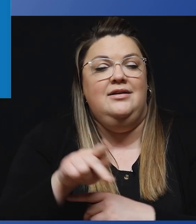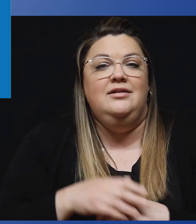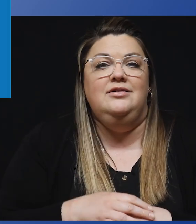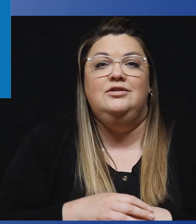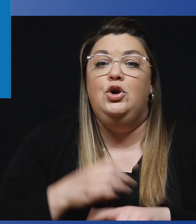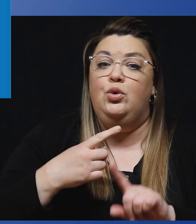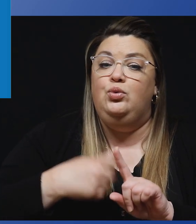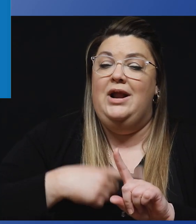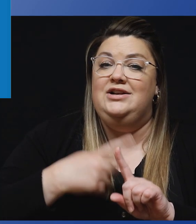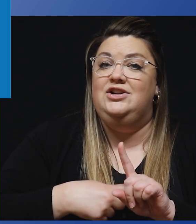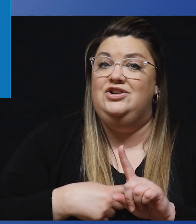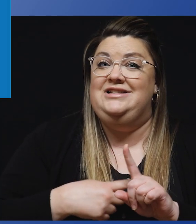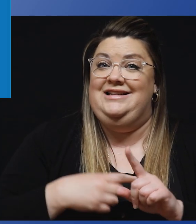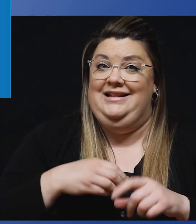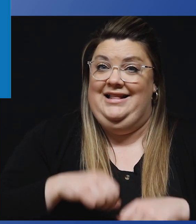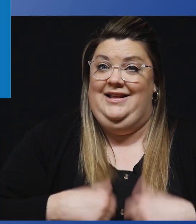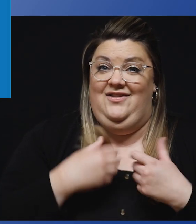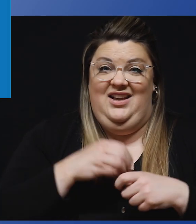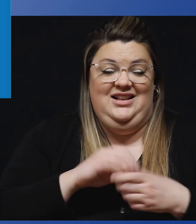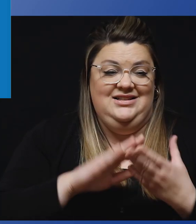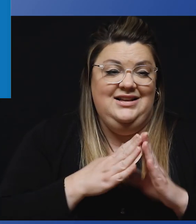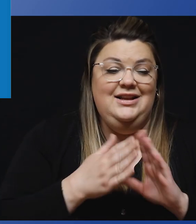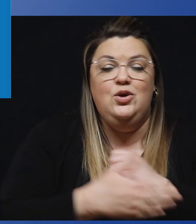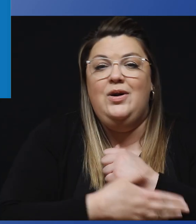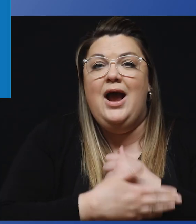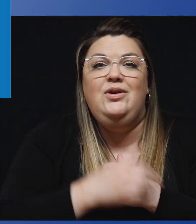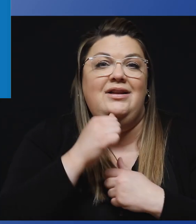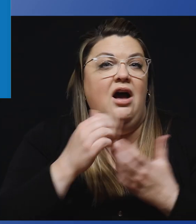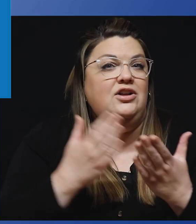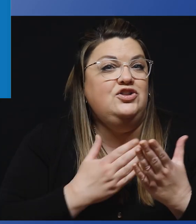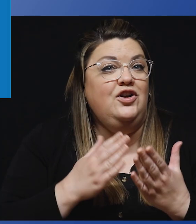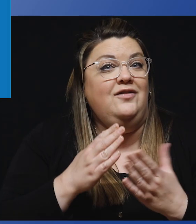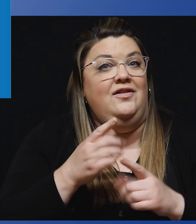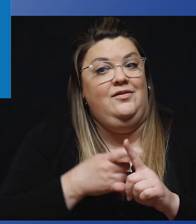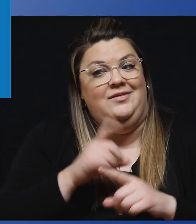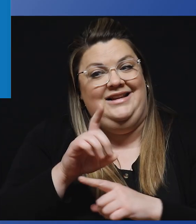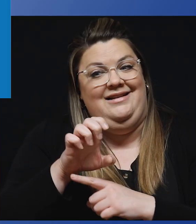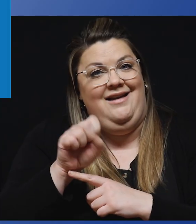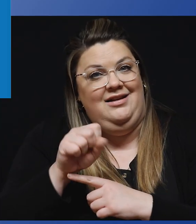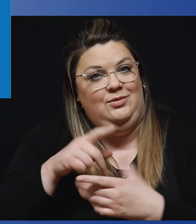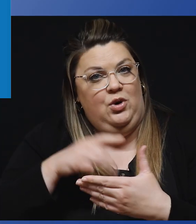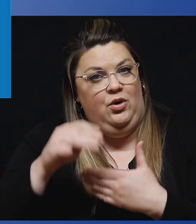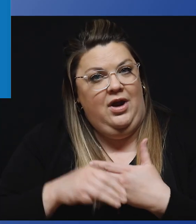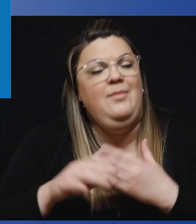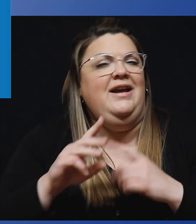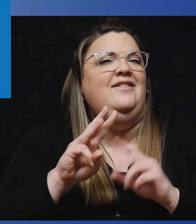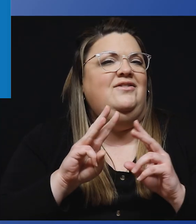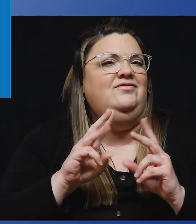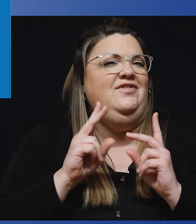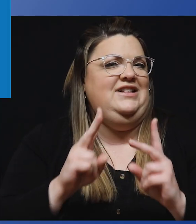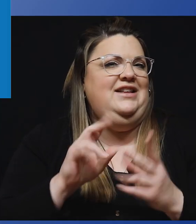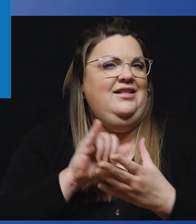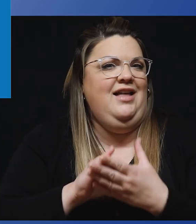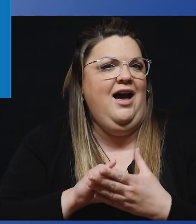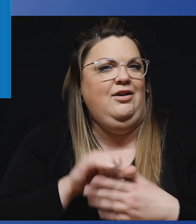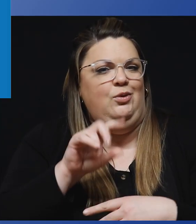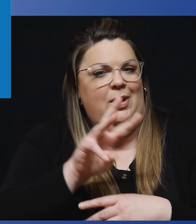Renters residing in cities or counties not served by DES may also visit this webpage for information on similar programs